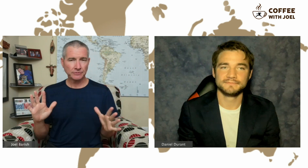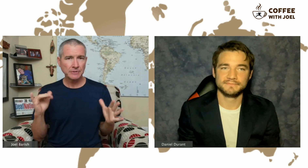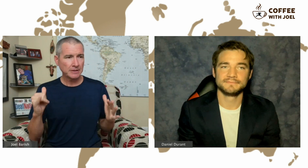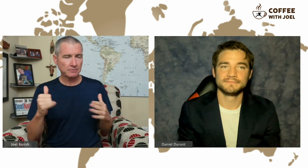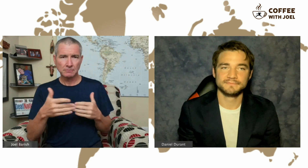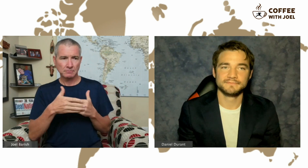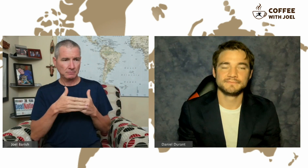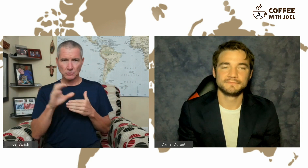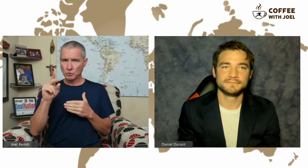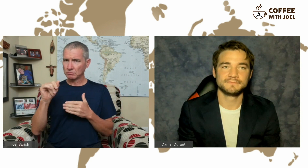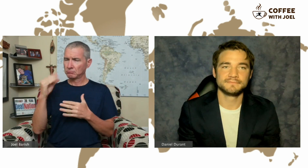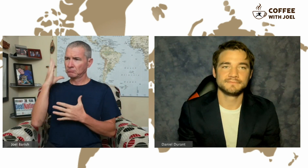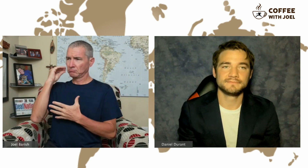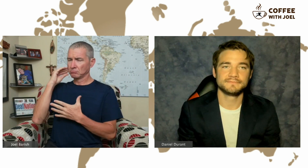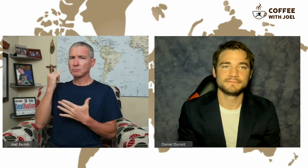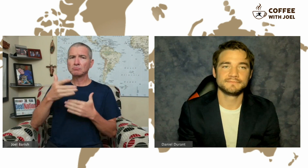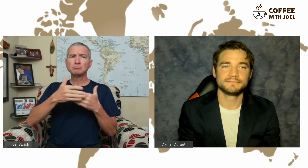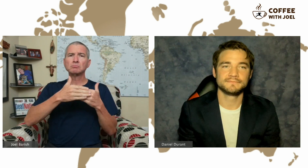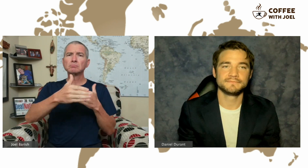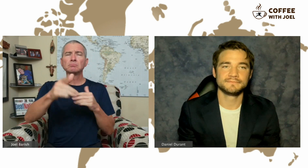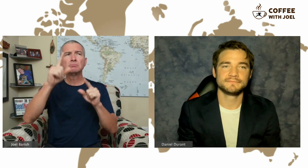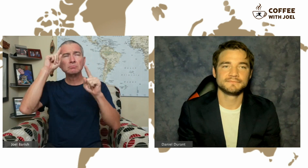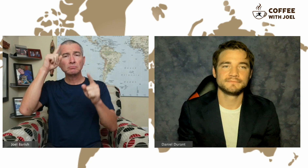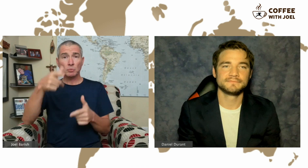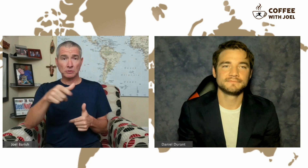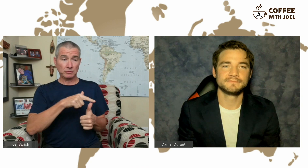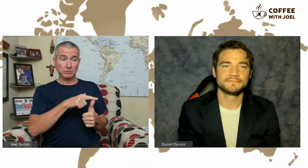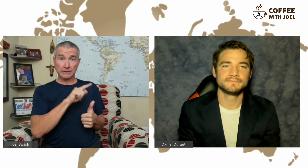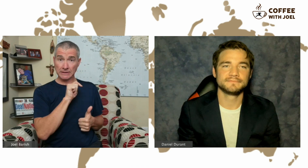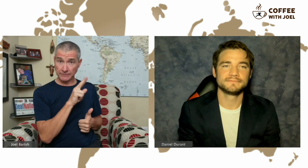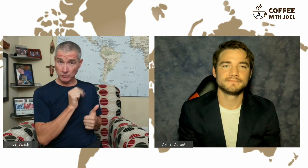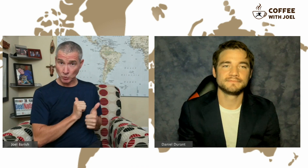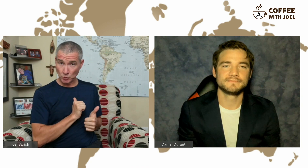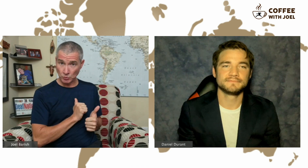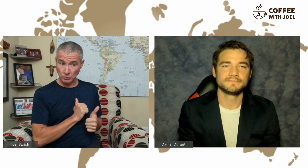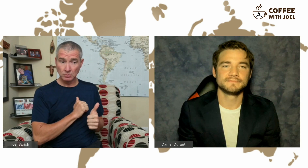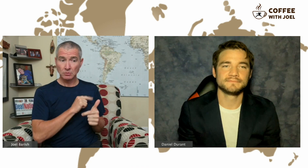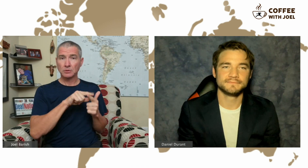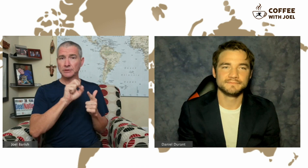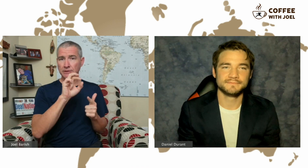and after your CODA experience, and doing a TV show series,